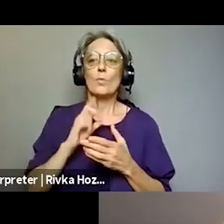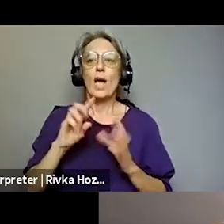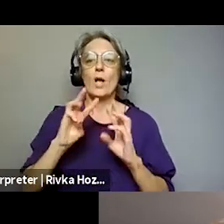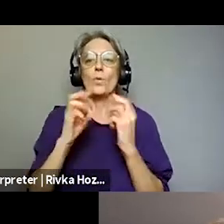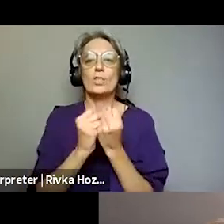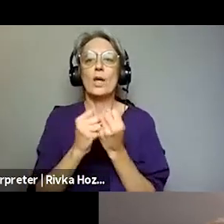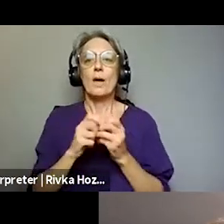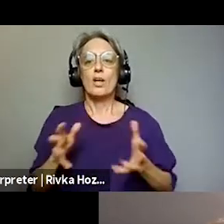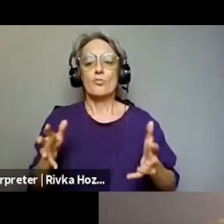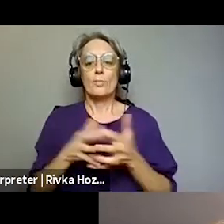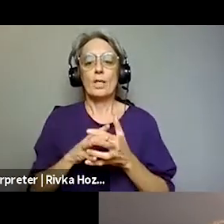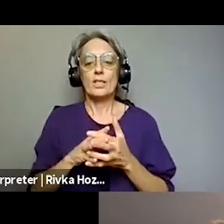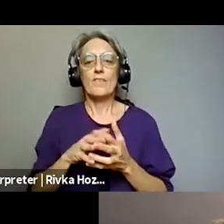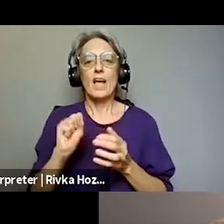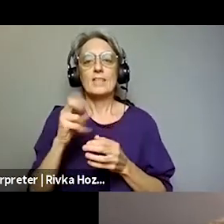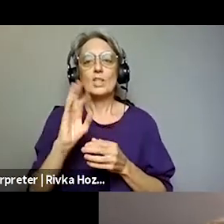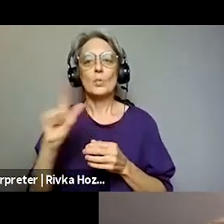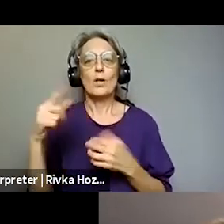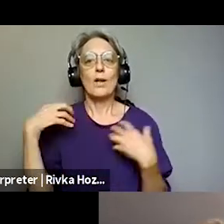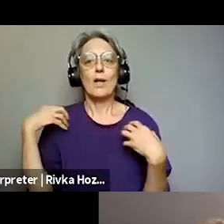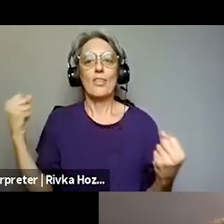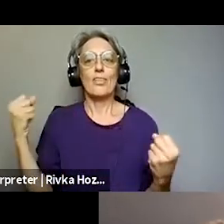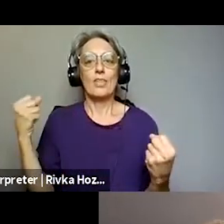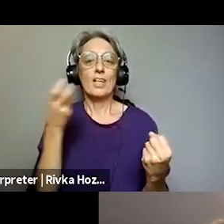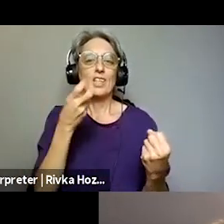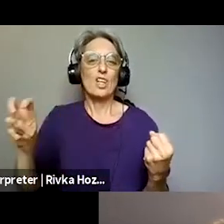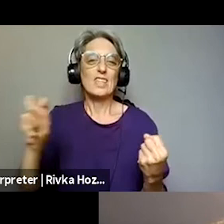during transition age, we really didn’t talk much about pregnancy which makes sense because